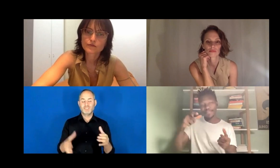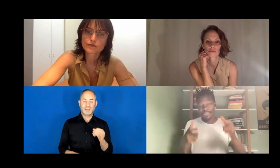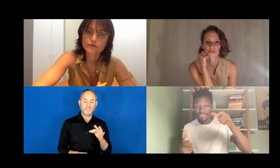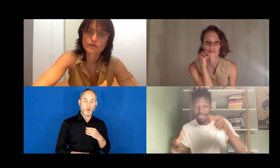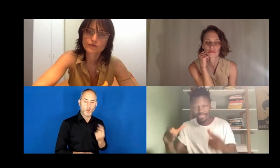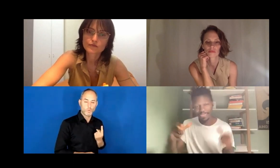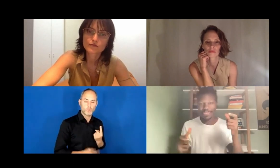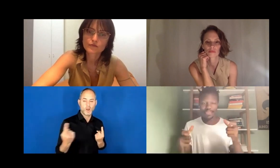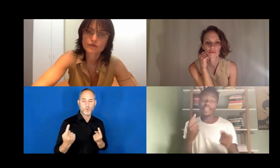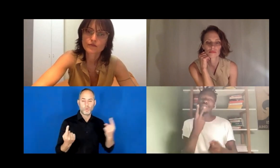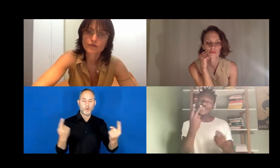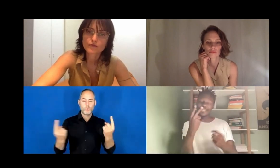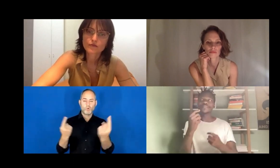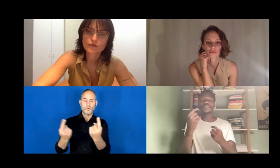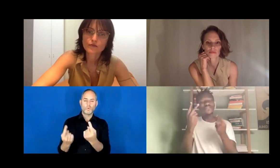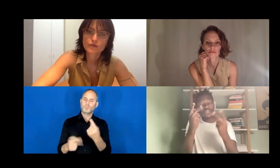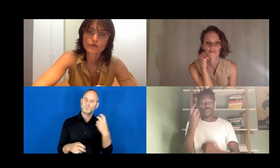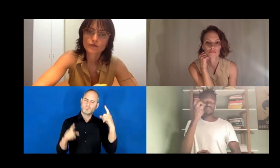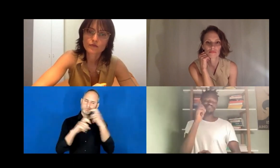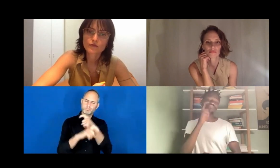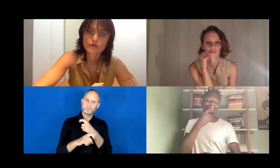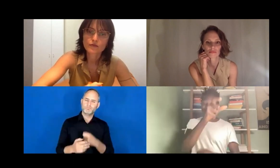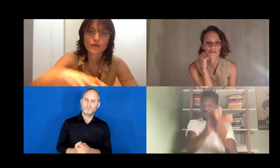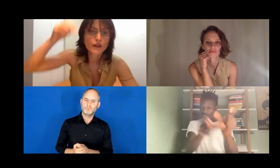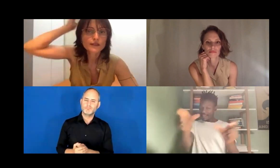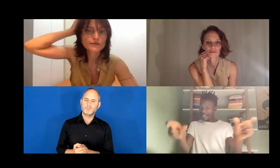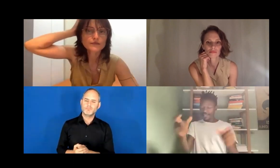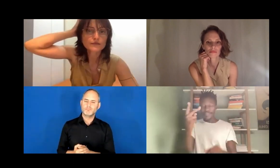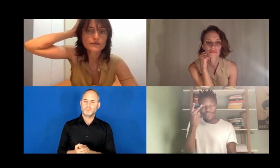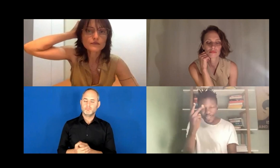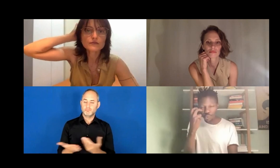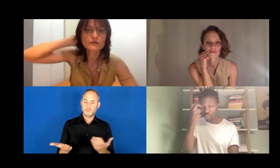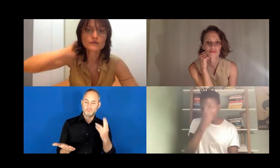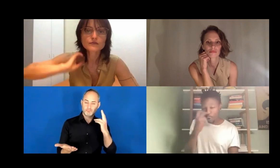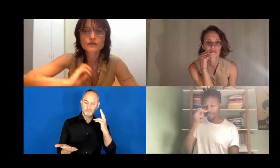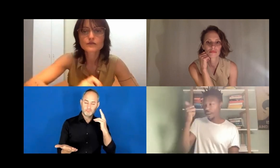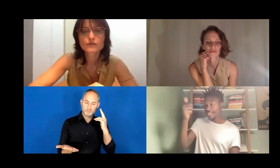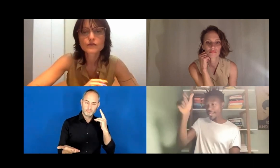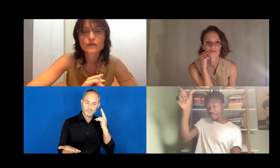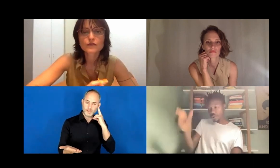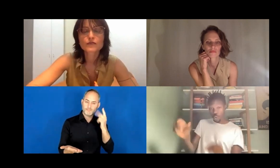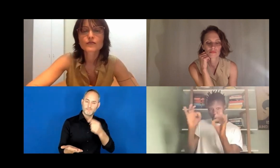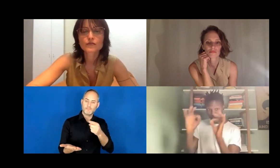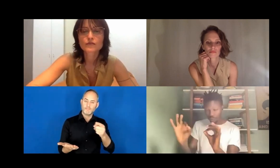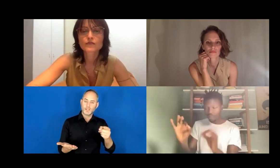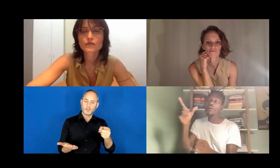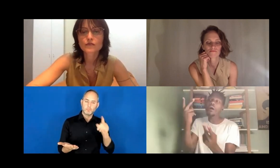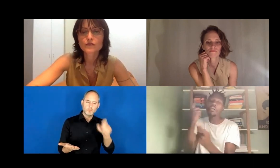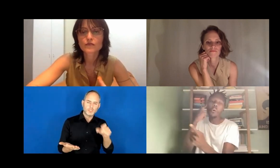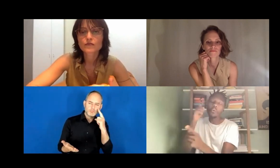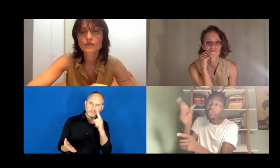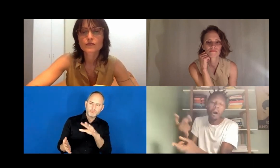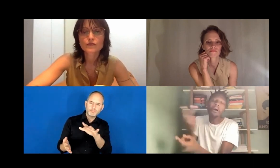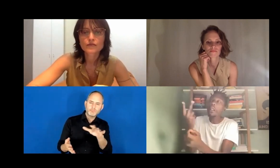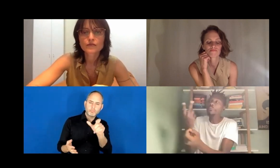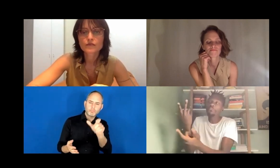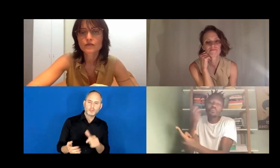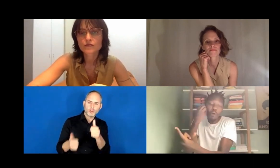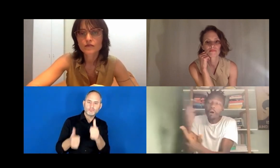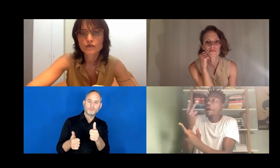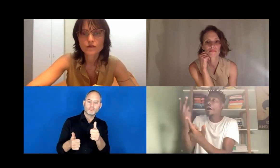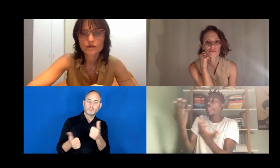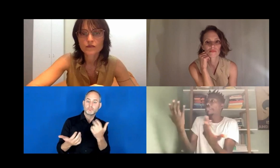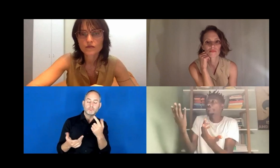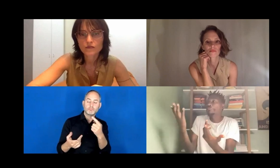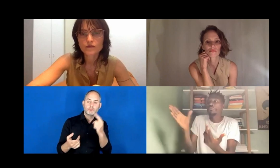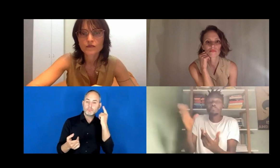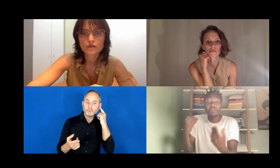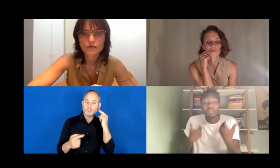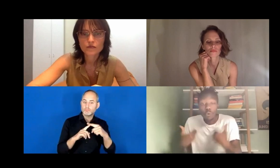It's a rocky road, right? You're in a team as well. But if you have a person outside this team that knows what you want